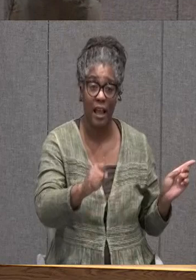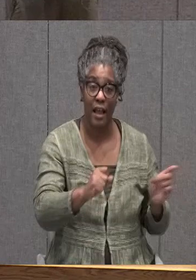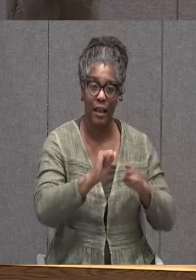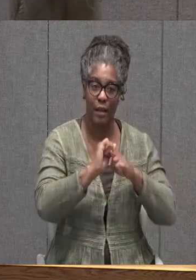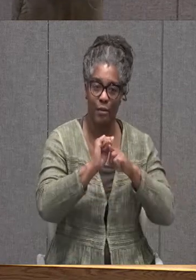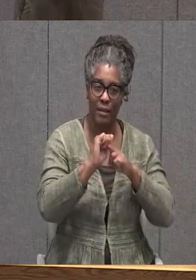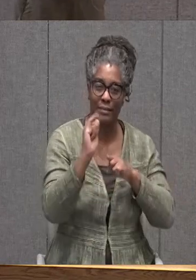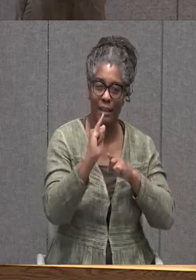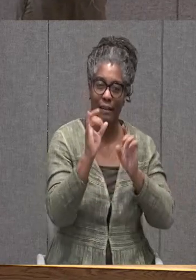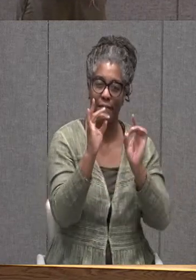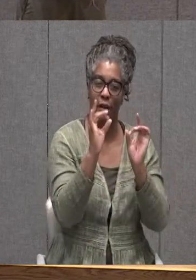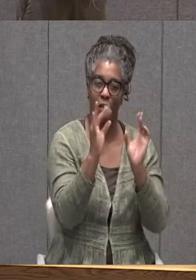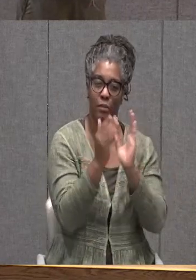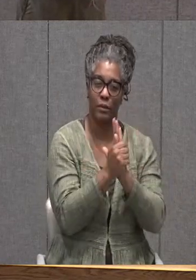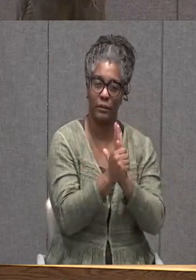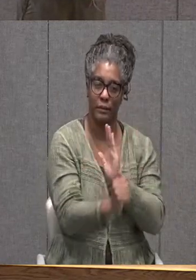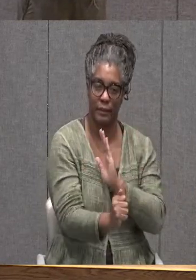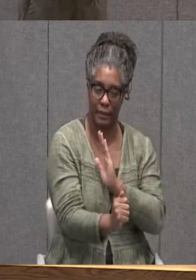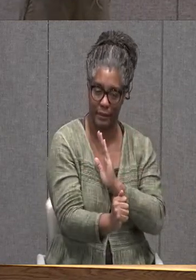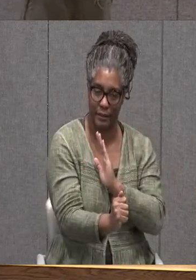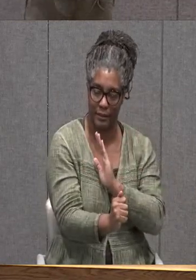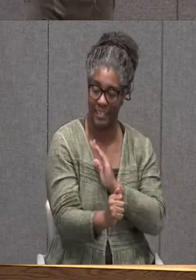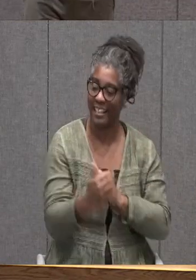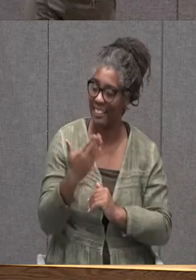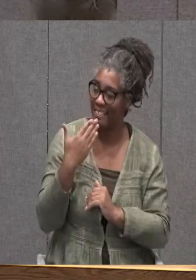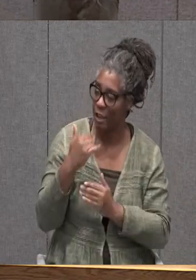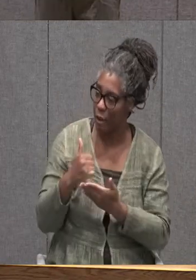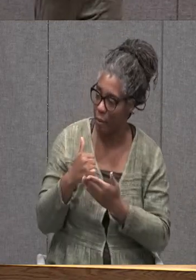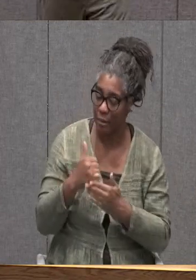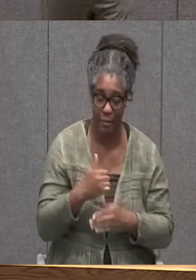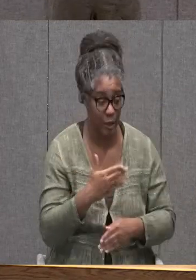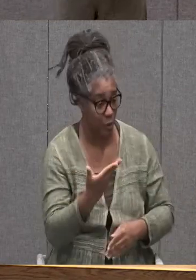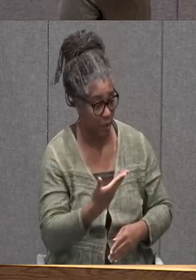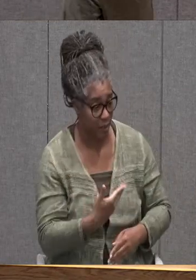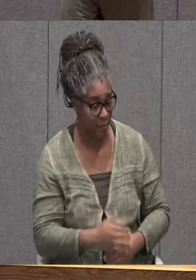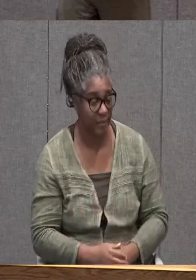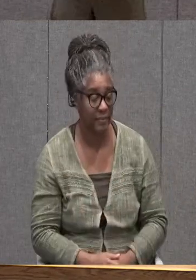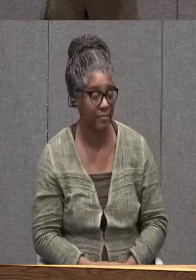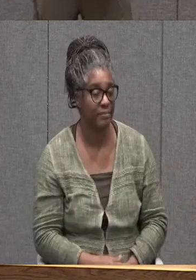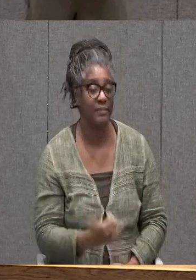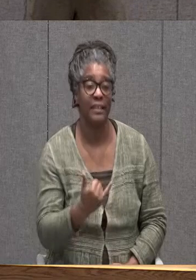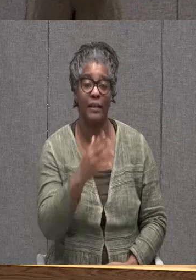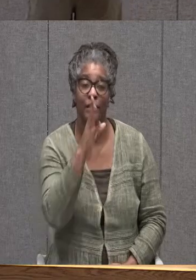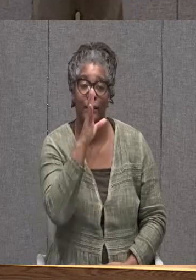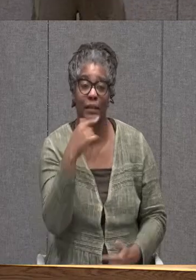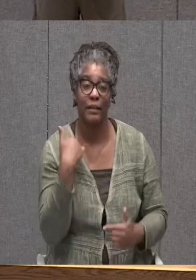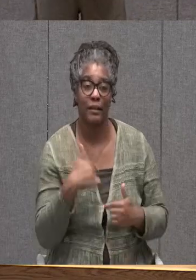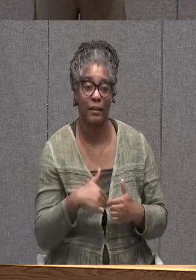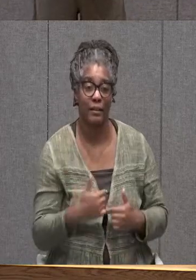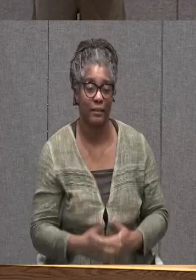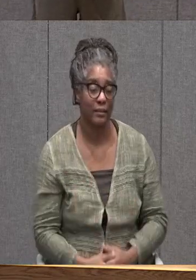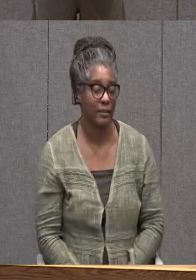because I had more time, thank you for helping me. You're welcome. (in foreign language)